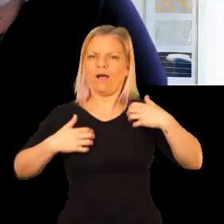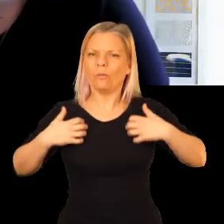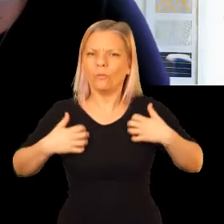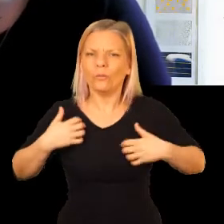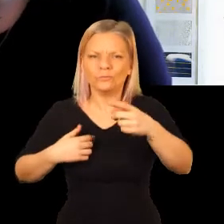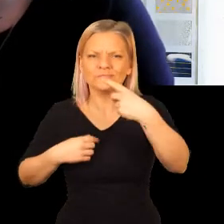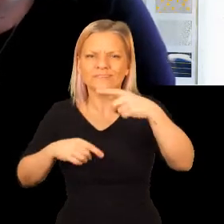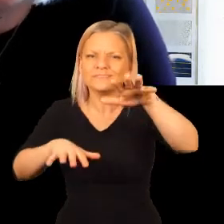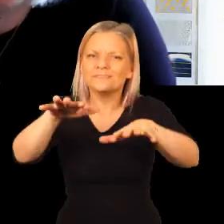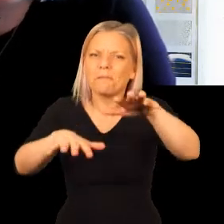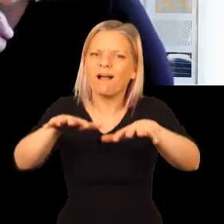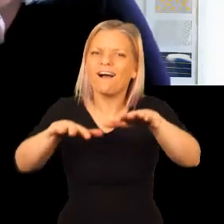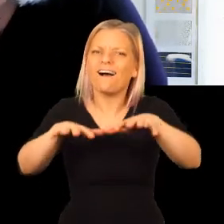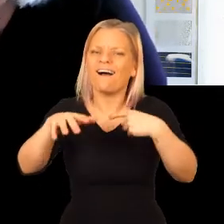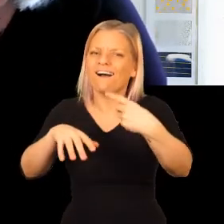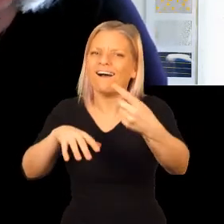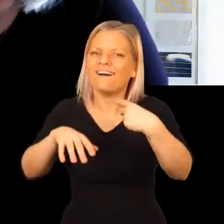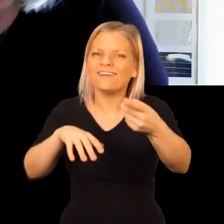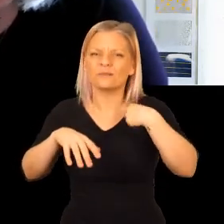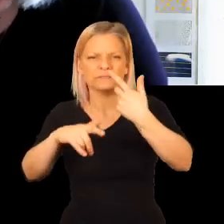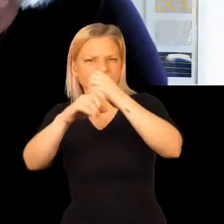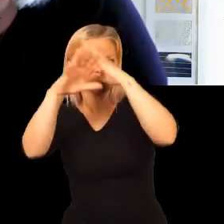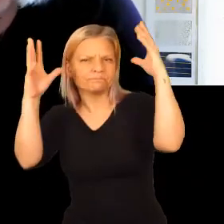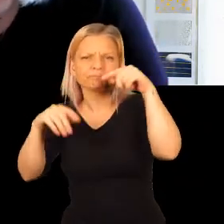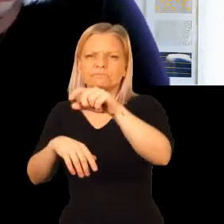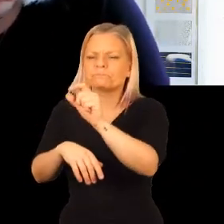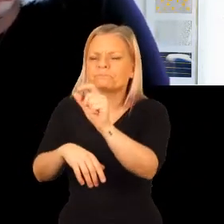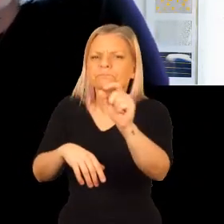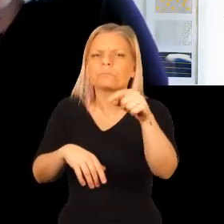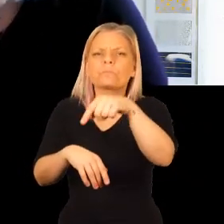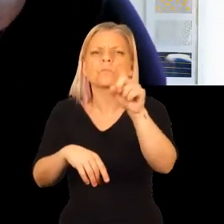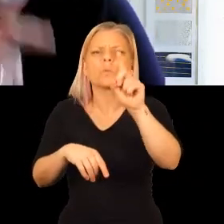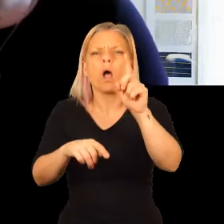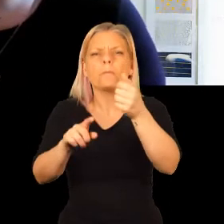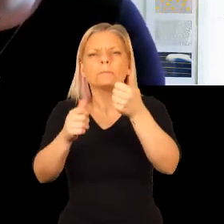interesting that you're saying something quite similar as well i'm thinking about you know